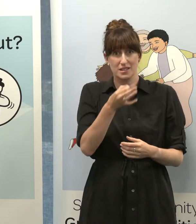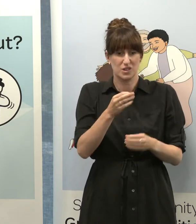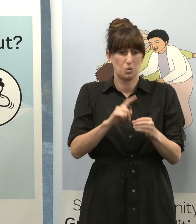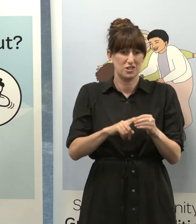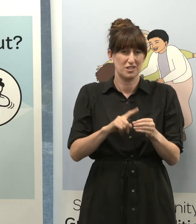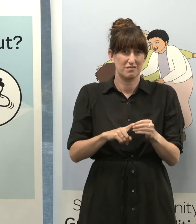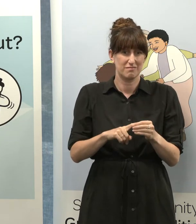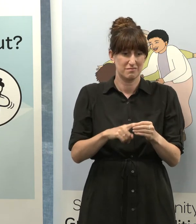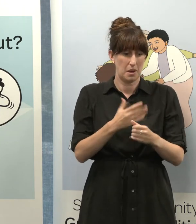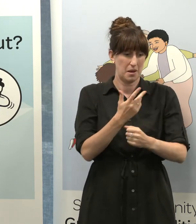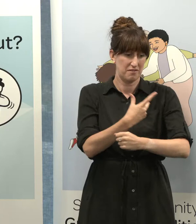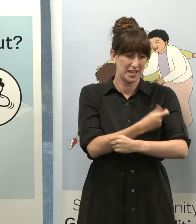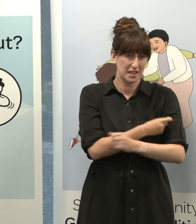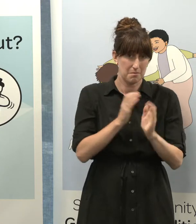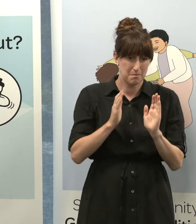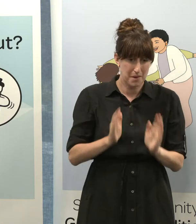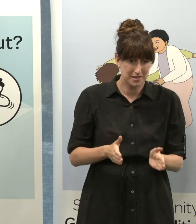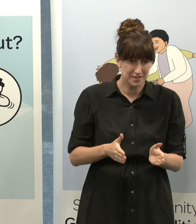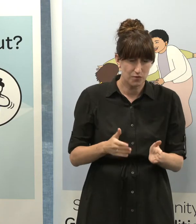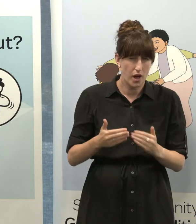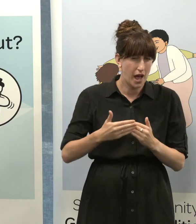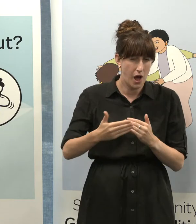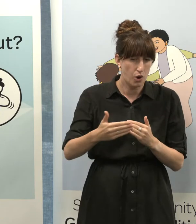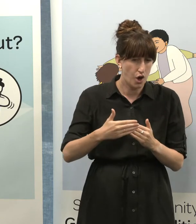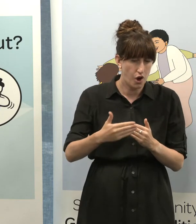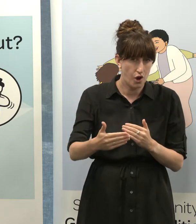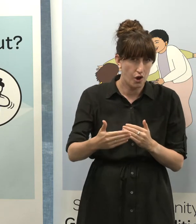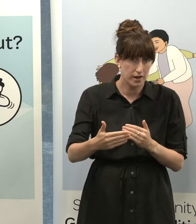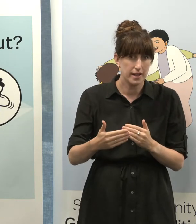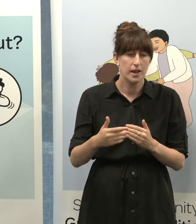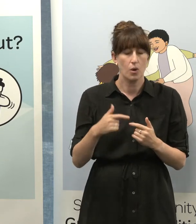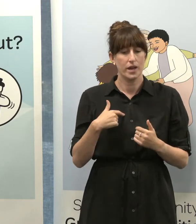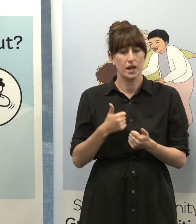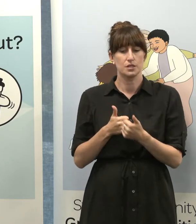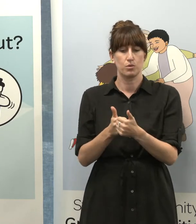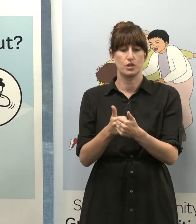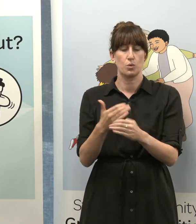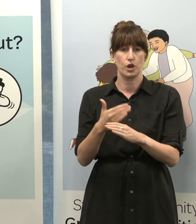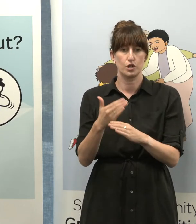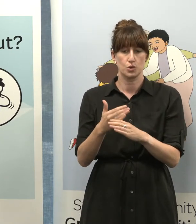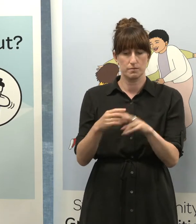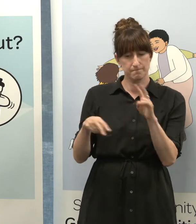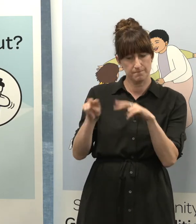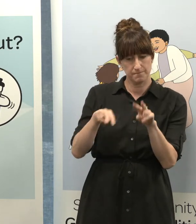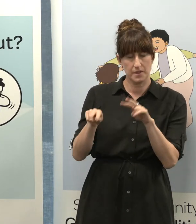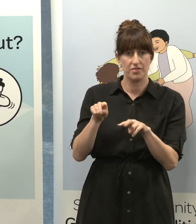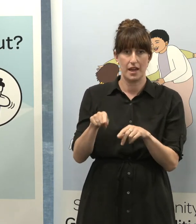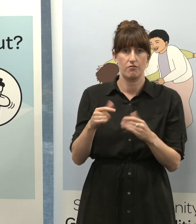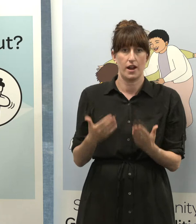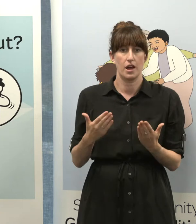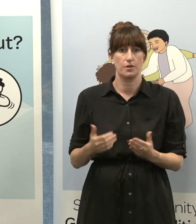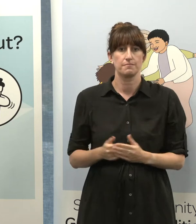The questions, of course it is right to be asking now is how much longer are those minutes appropriate for and if so, for which groups of people and that